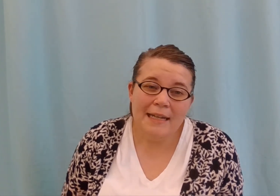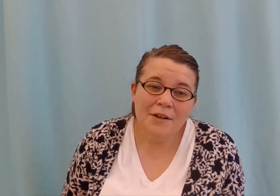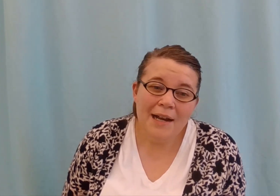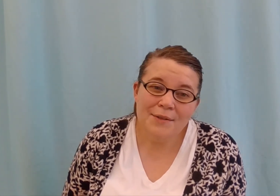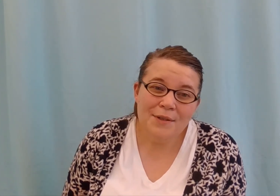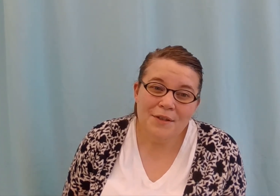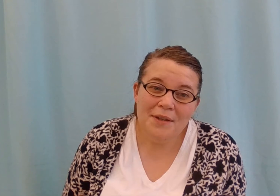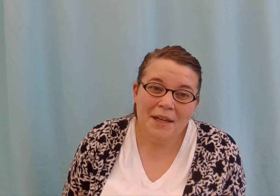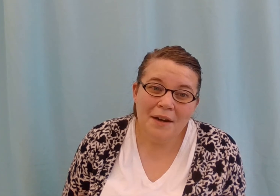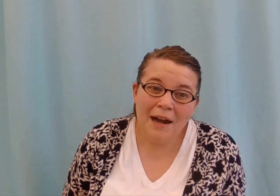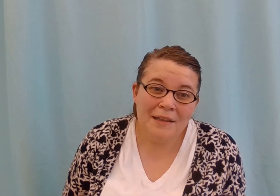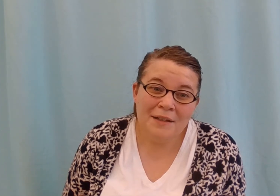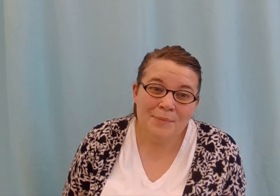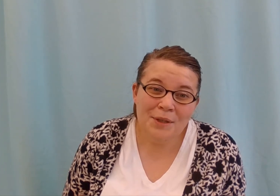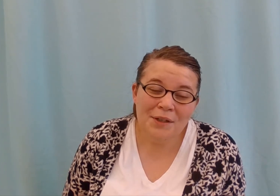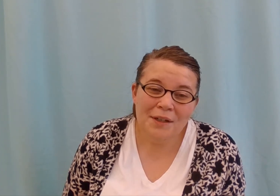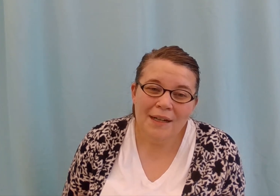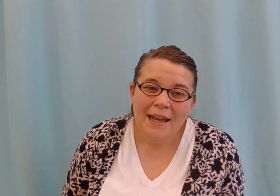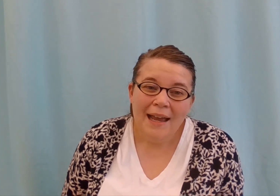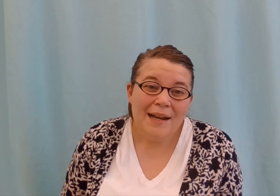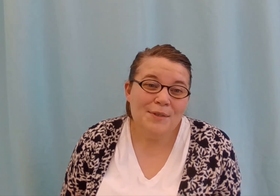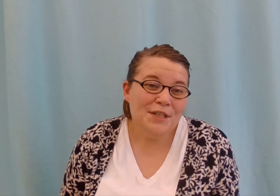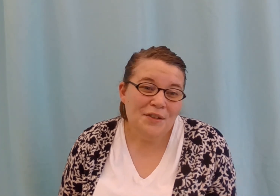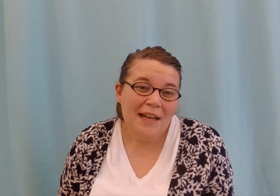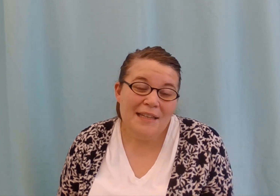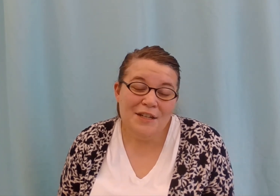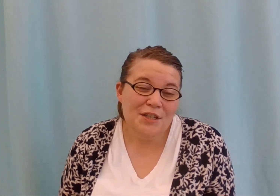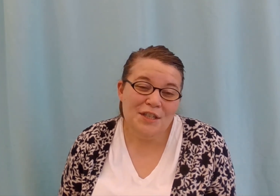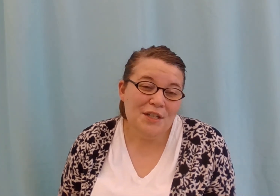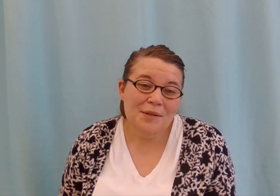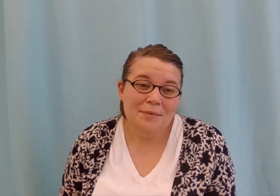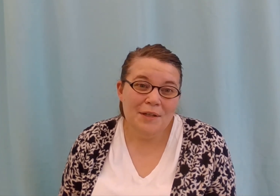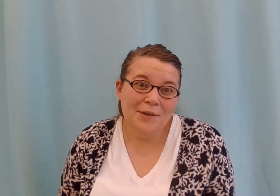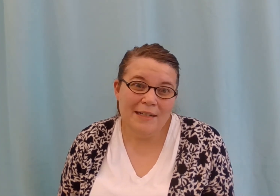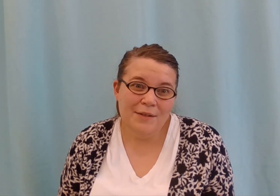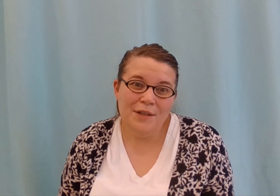interact with you here on the computer, and I'm so glad that you're still interacting with our